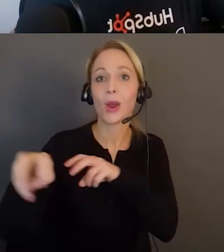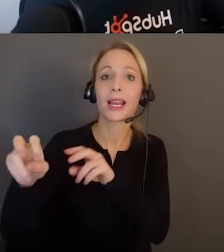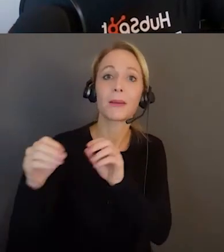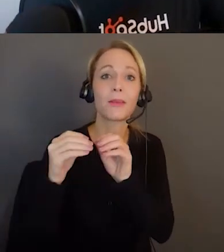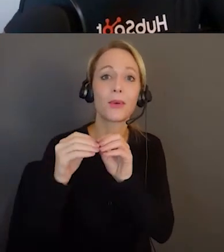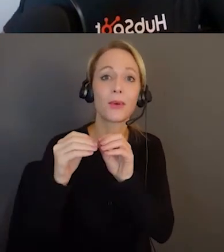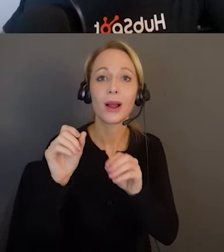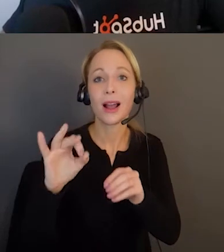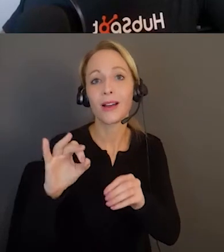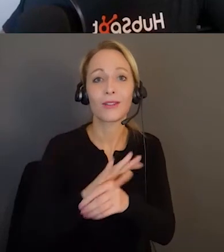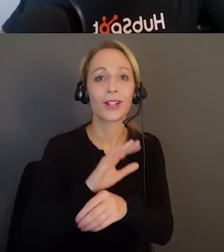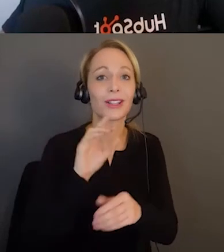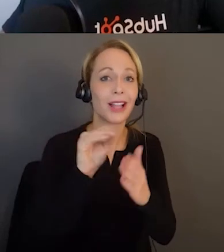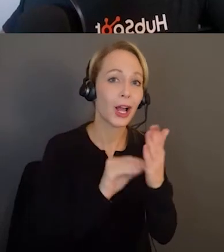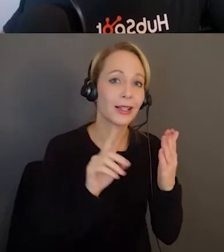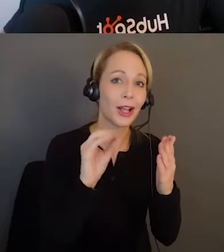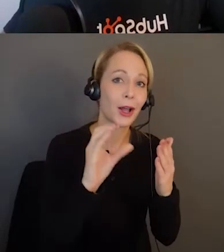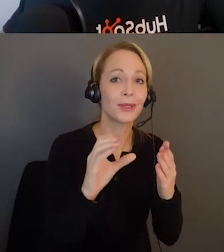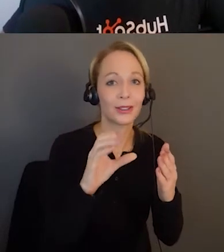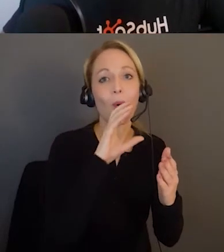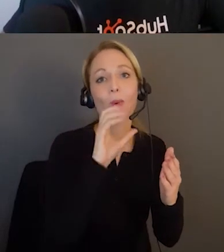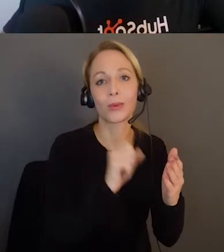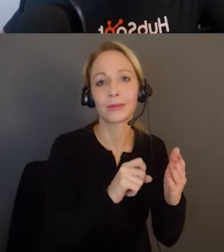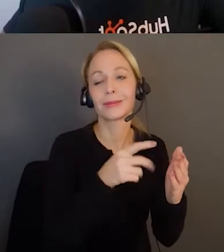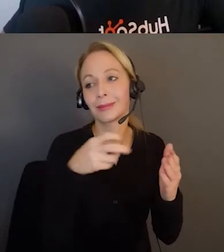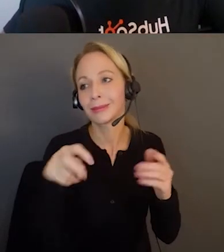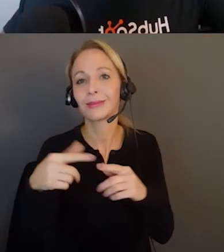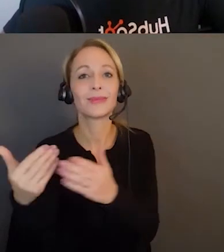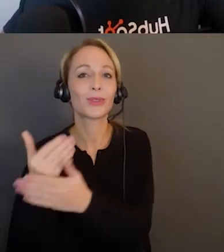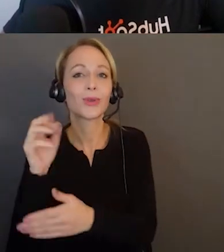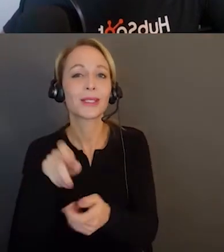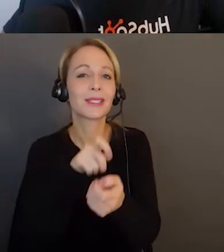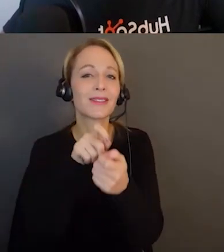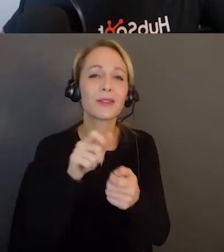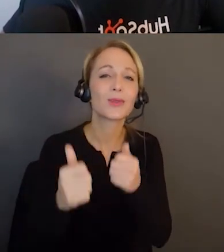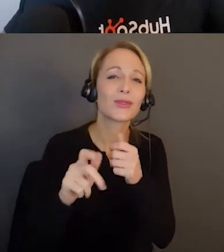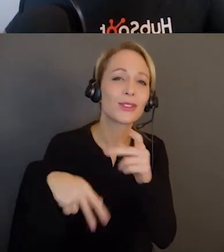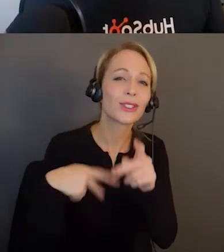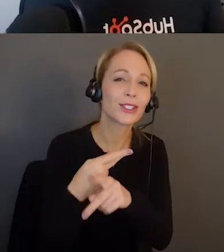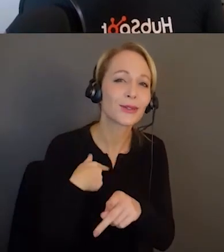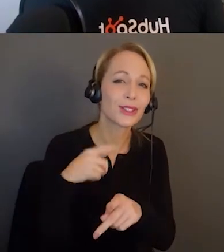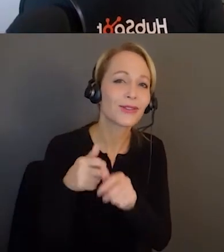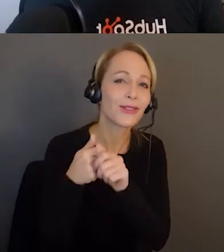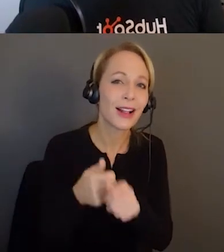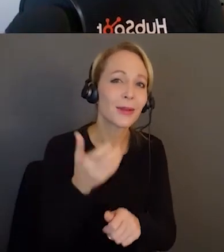INTEGRATING MORE DOCUMENTATION TO THE NEW AND WHICH VERSION TO FOLLOW.